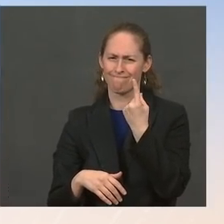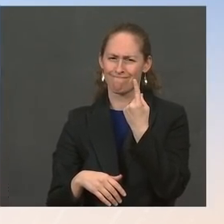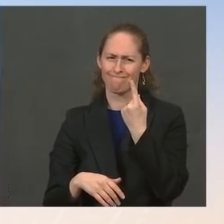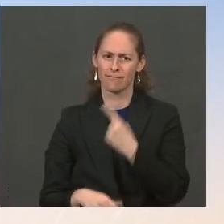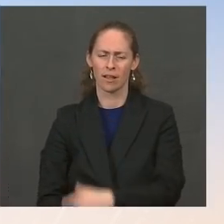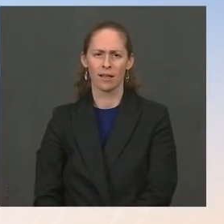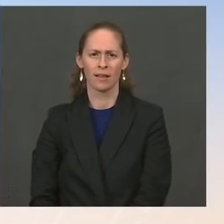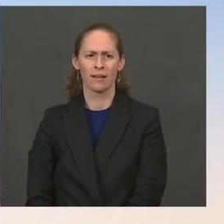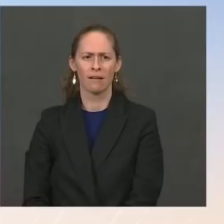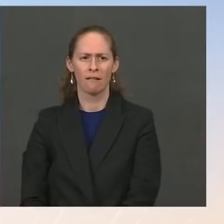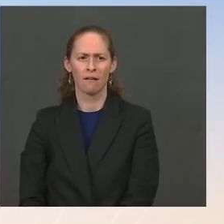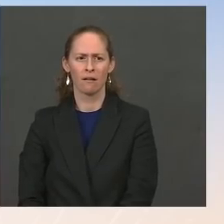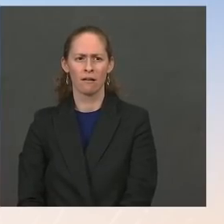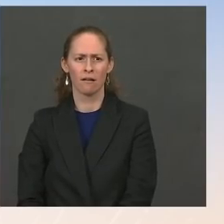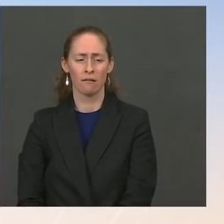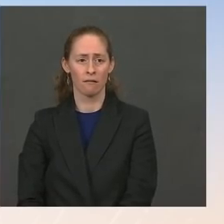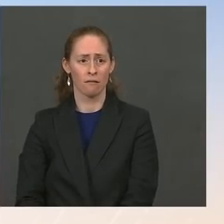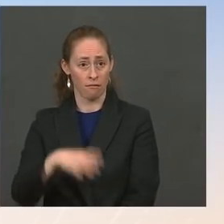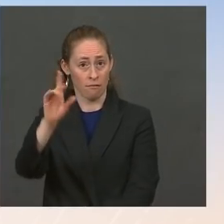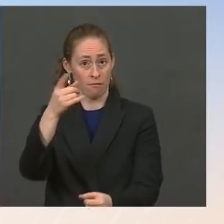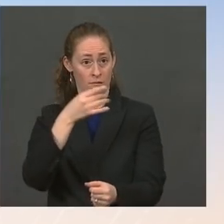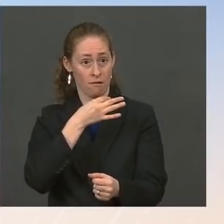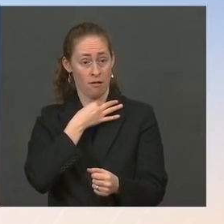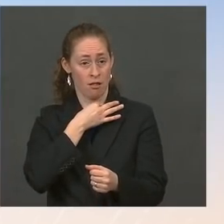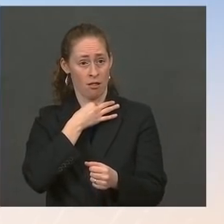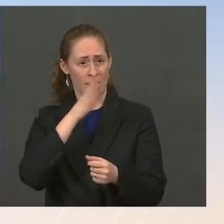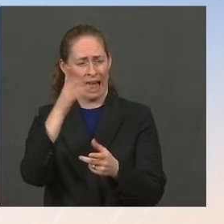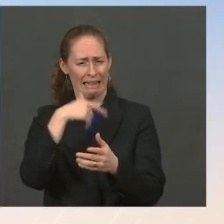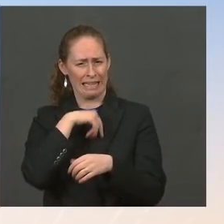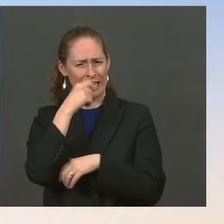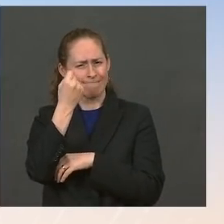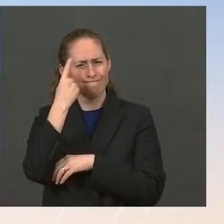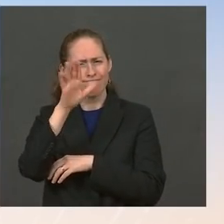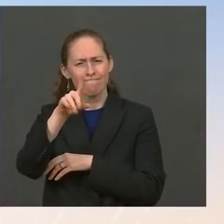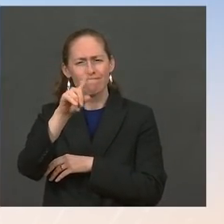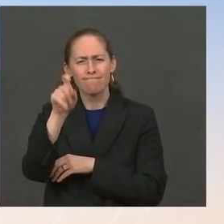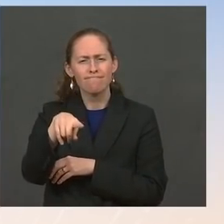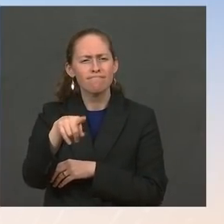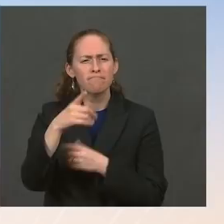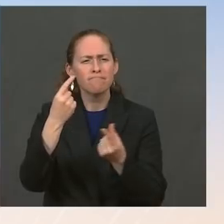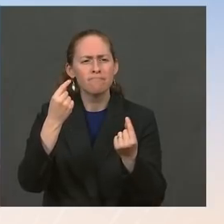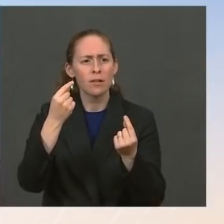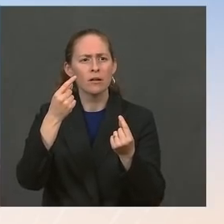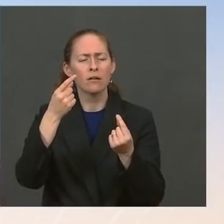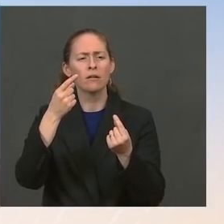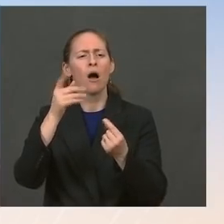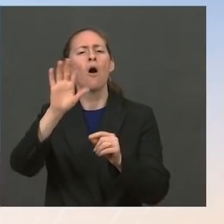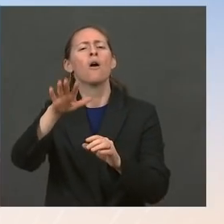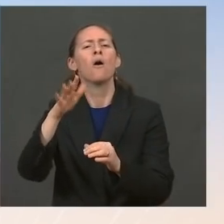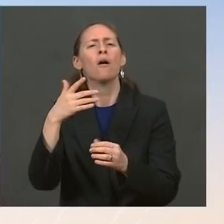The Press: To do it. To do the physical. Ms. Psaki: I'm not sure I'm understanding your question. Did we schedule it yesterday? The Press: Was this planned in the -- days in advance?